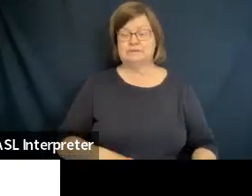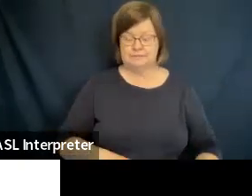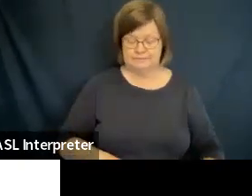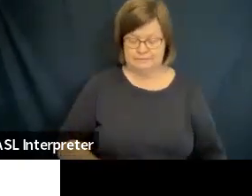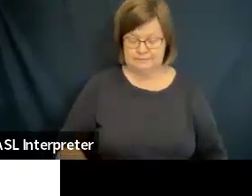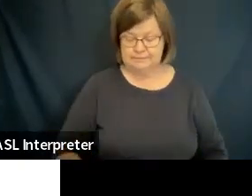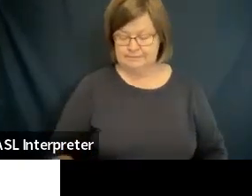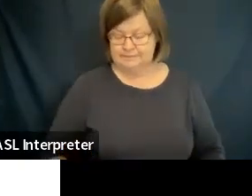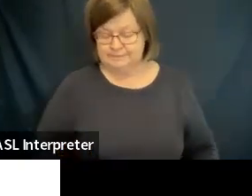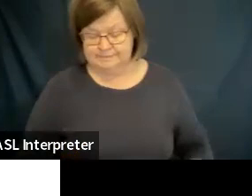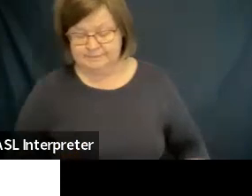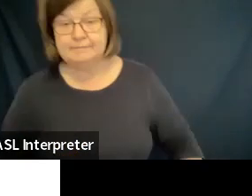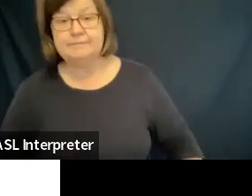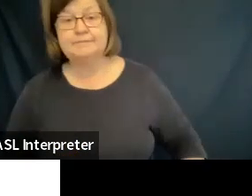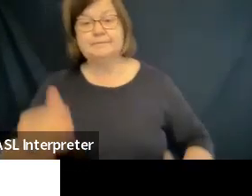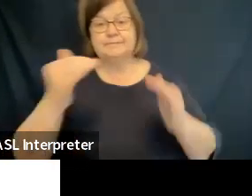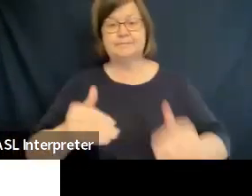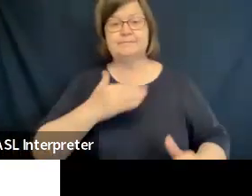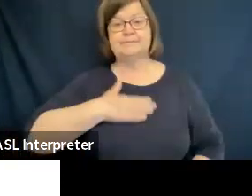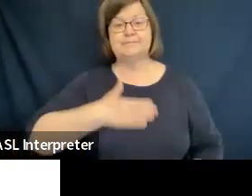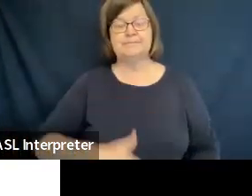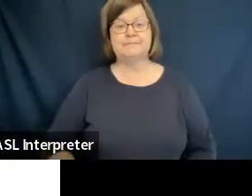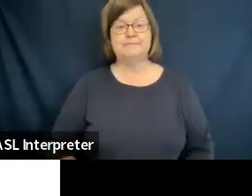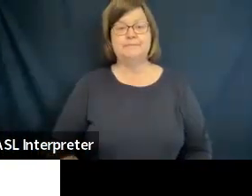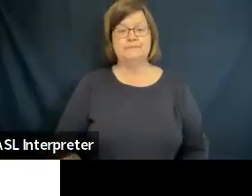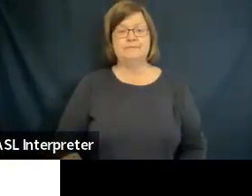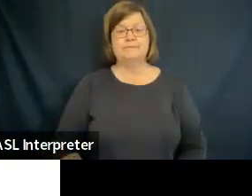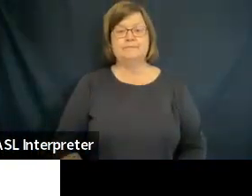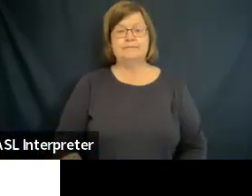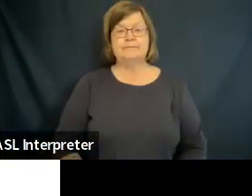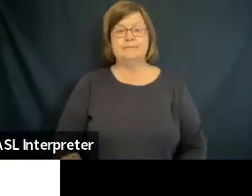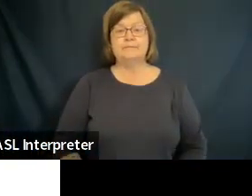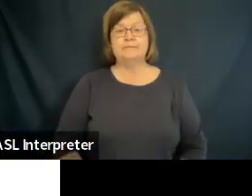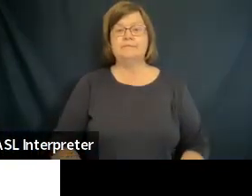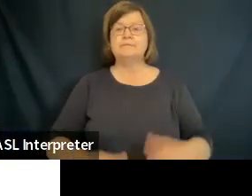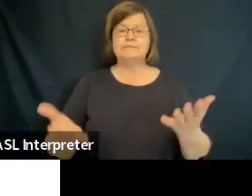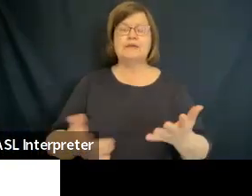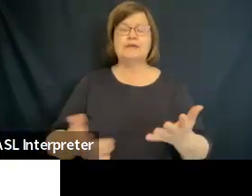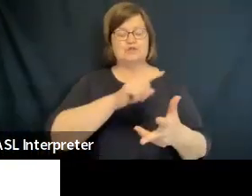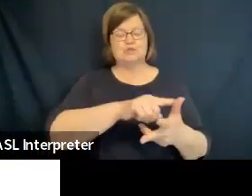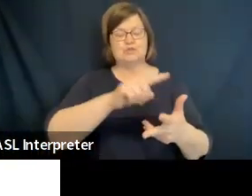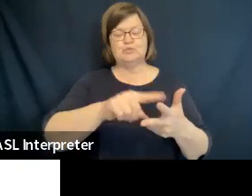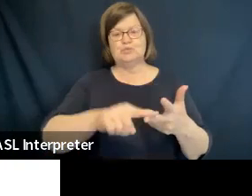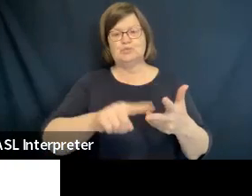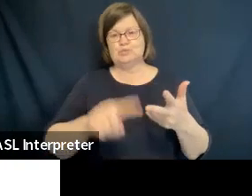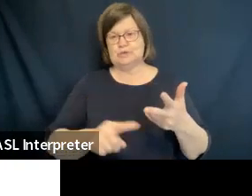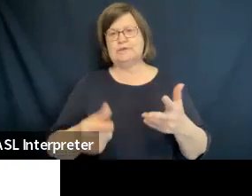All right, next slide, please. So there are three big pieces of legislation that cover